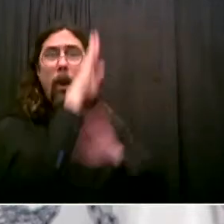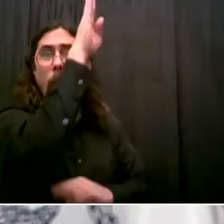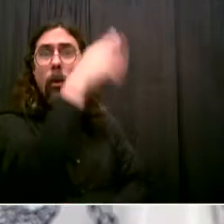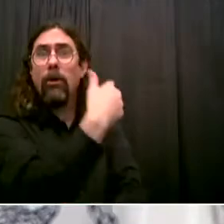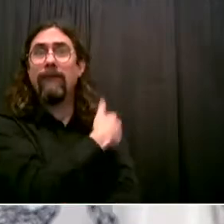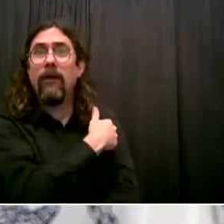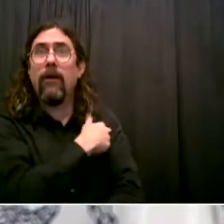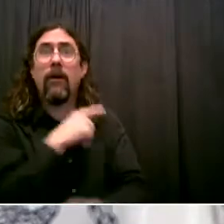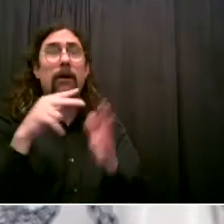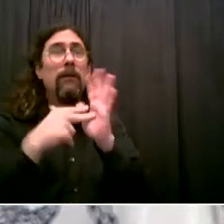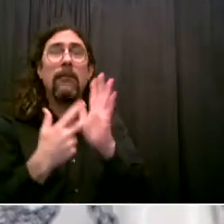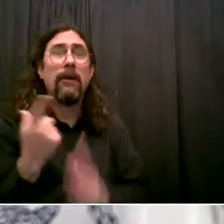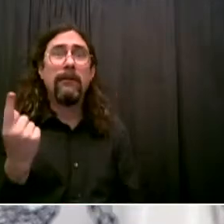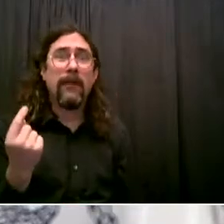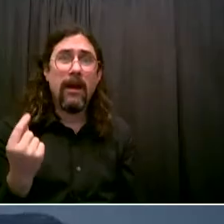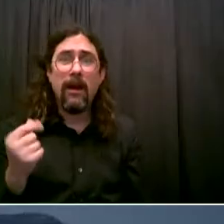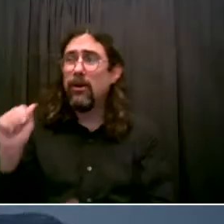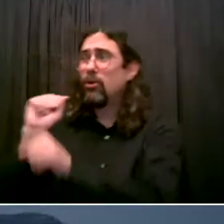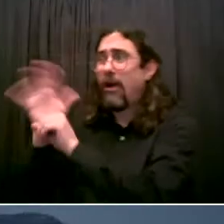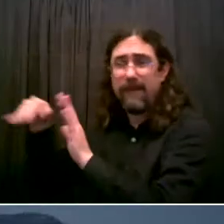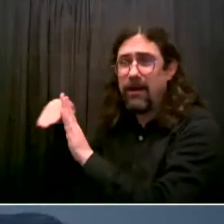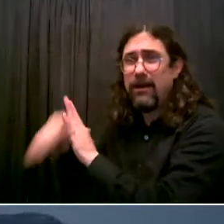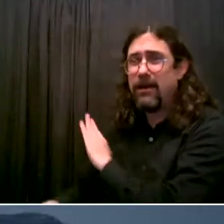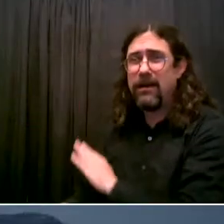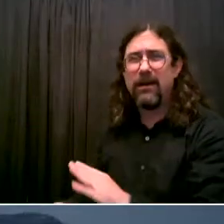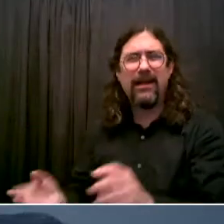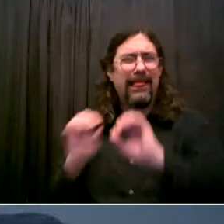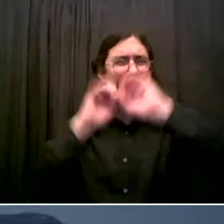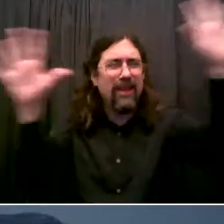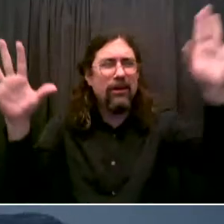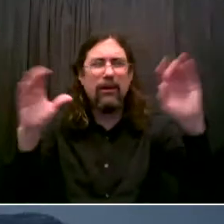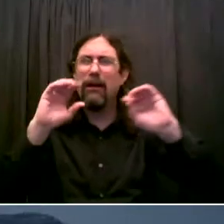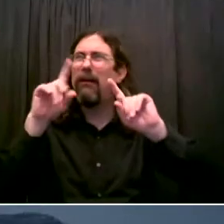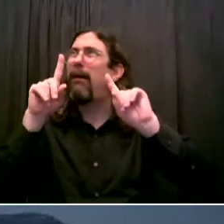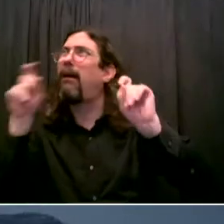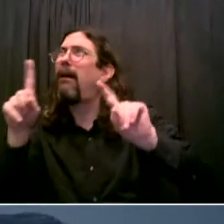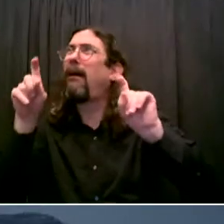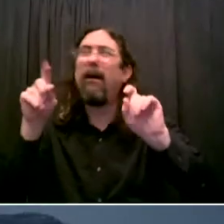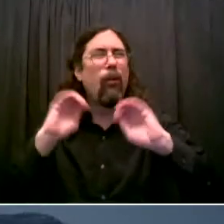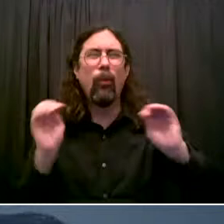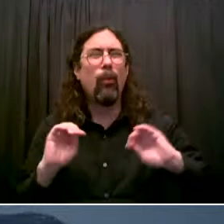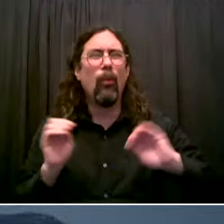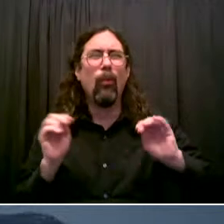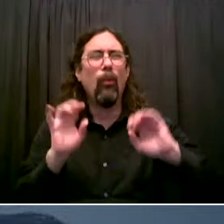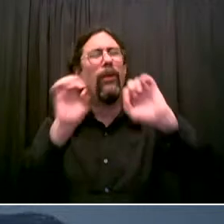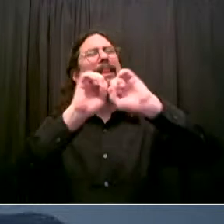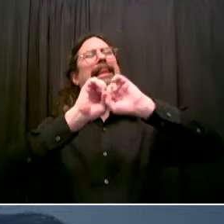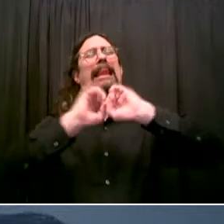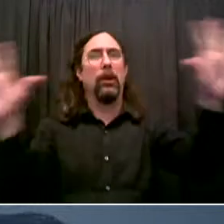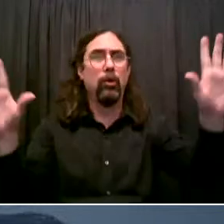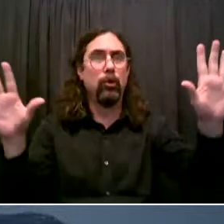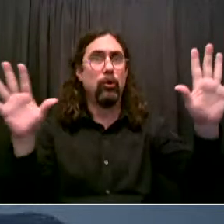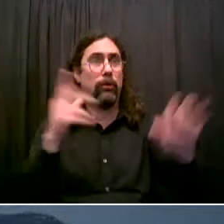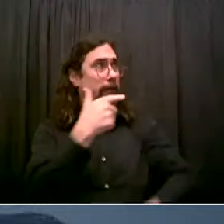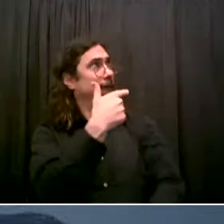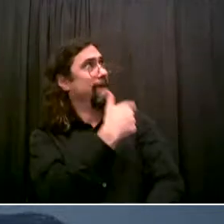VACCINATIONS EQUALS LESS COVID AND THAT EQUALS MORE FREEDOM. THAT'S WHAT WE ARE SEEING RIGHT